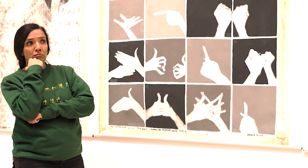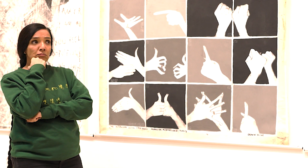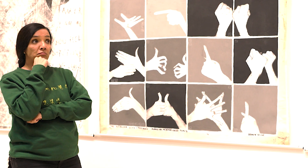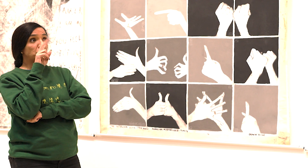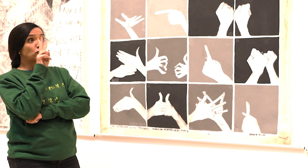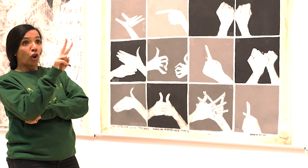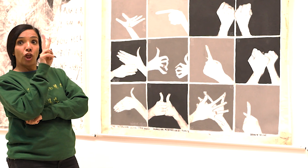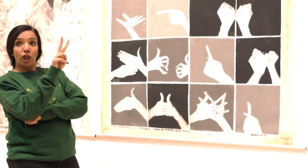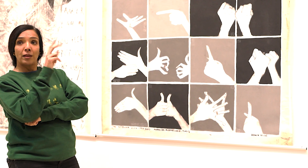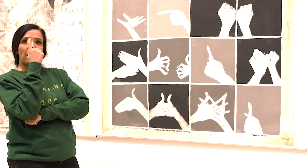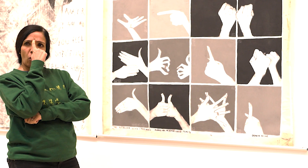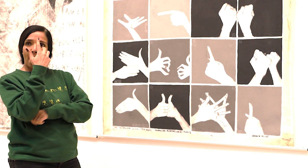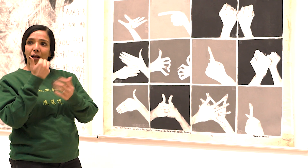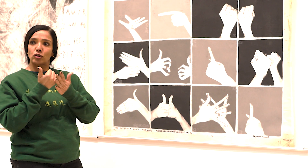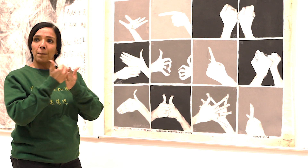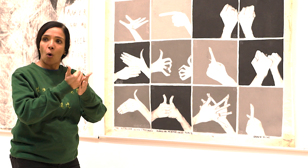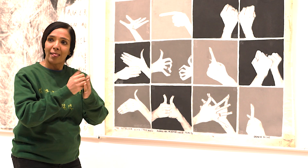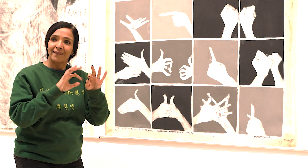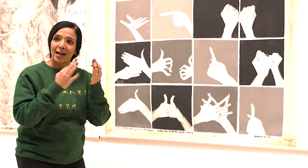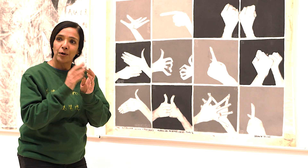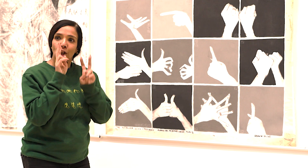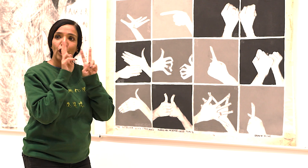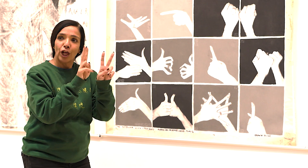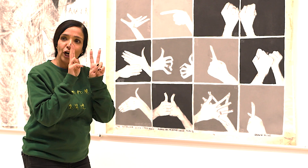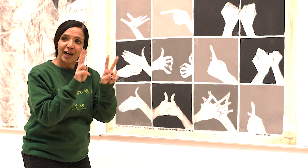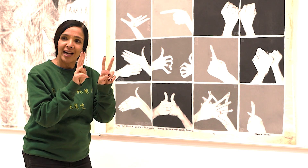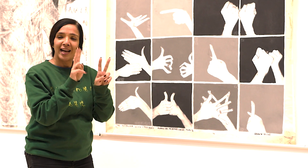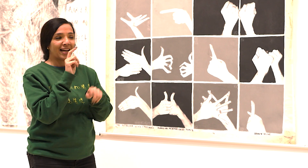in the waiting area, they can look at it and think about how they're going to support.